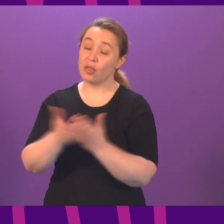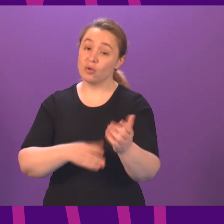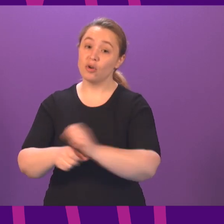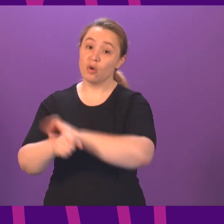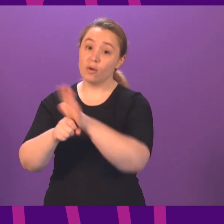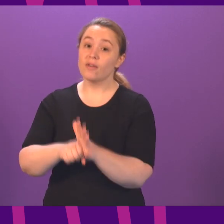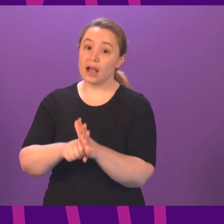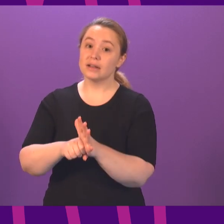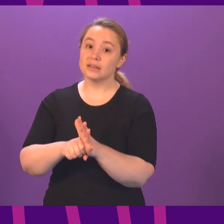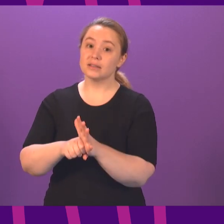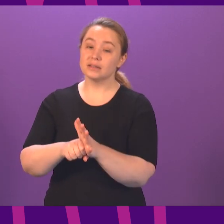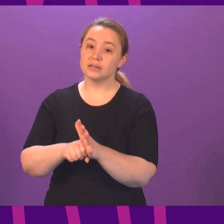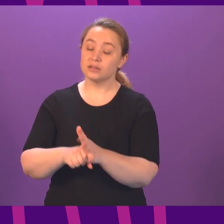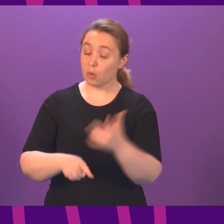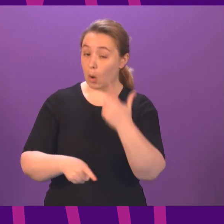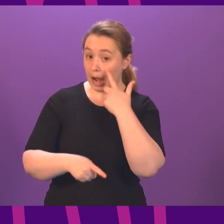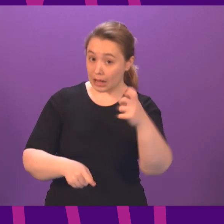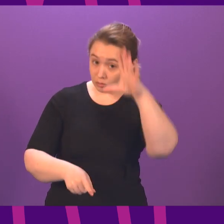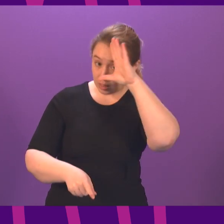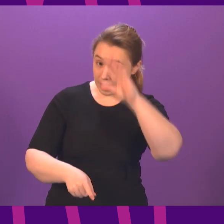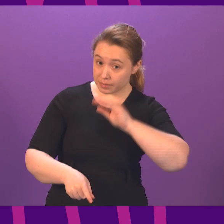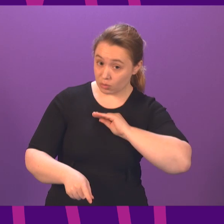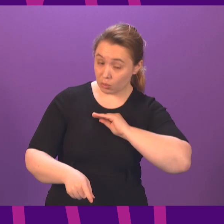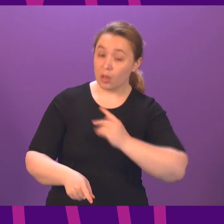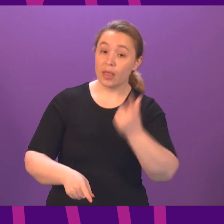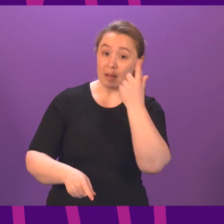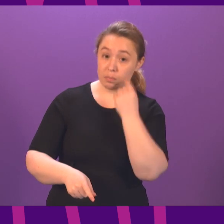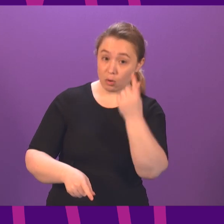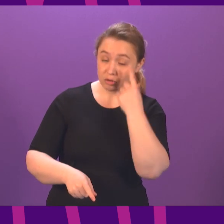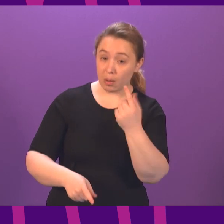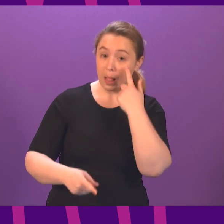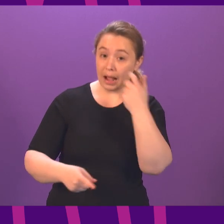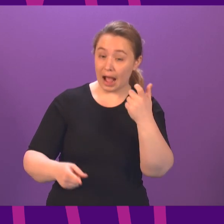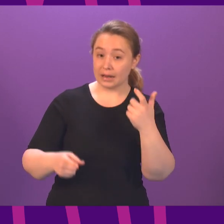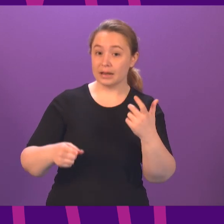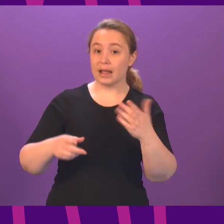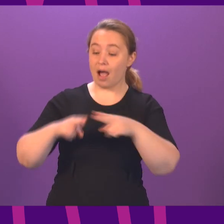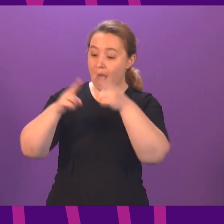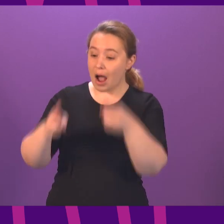confirm that there is sufficient capacity to respond rapidly to changes in household